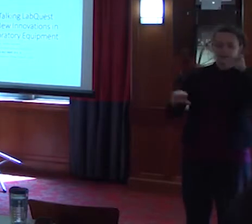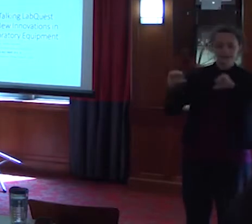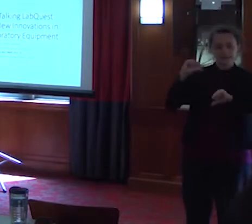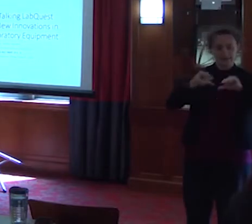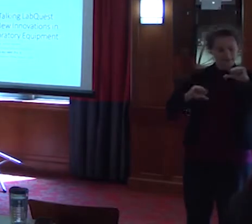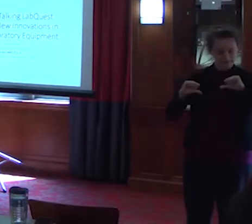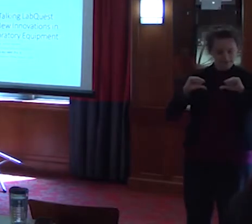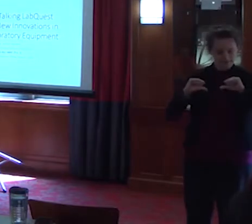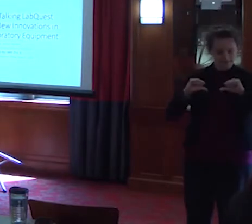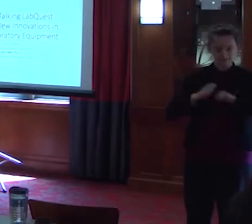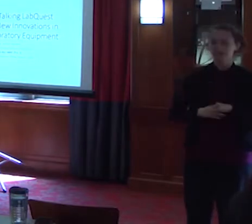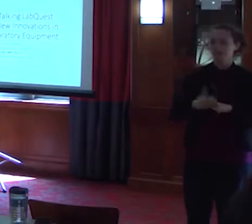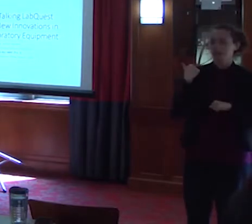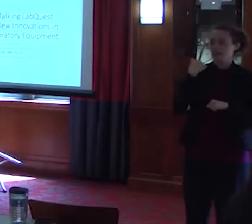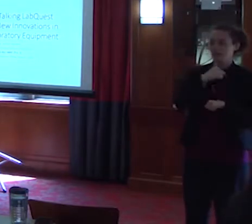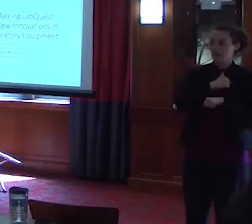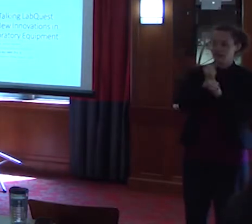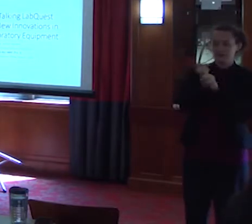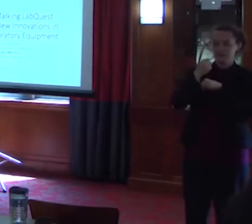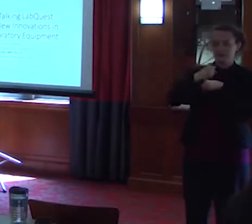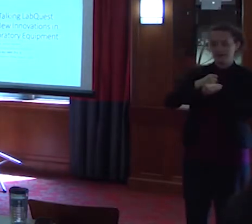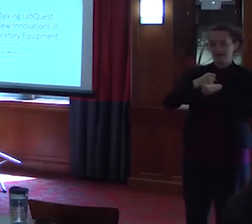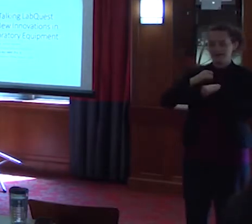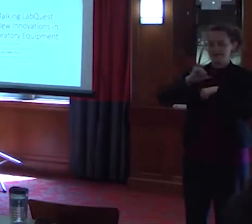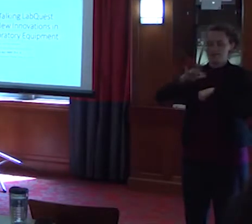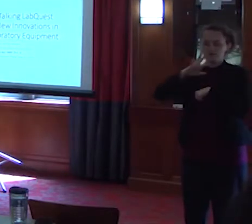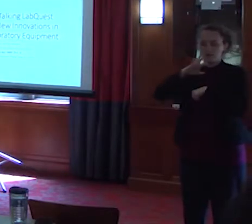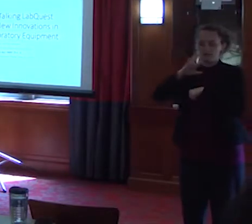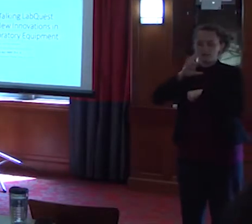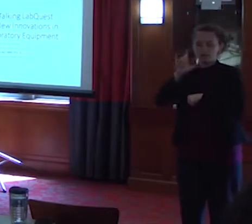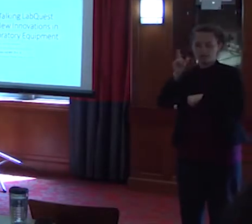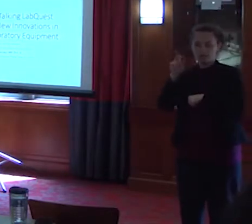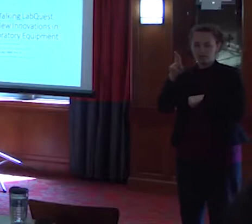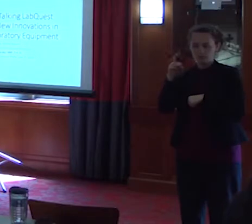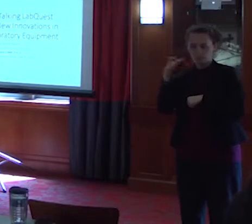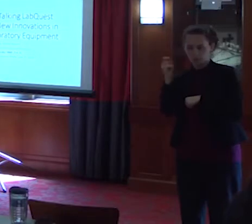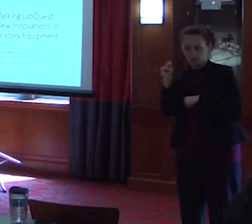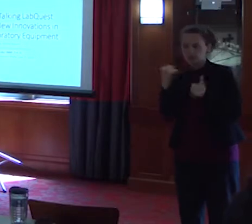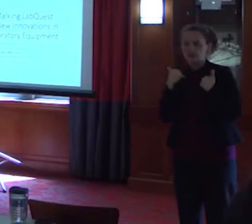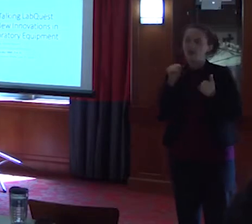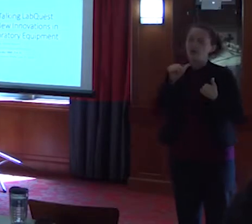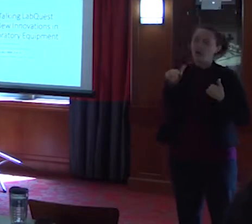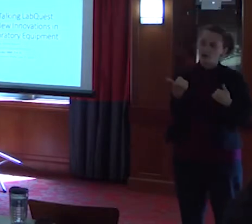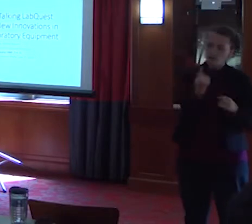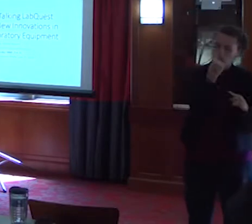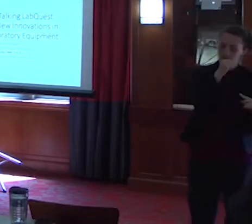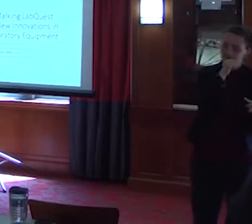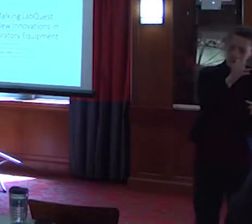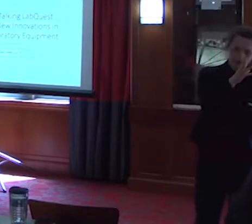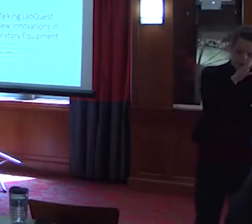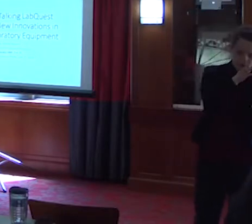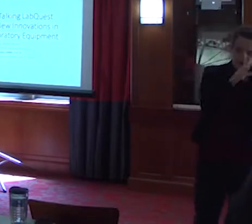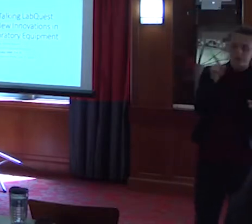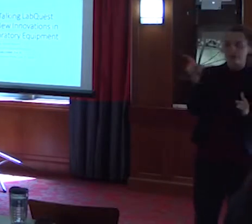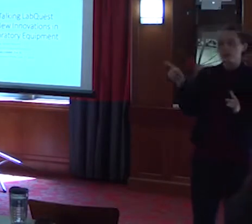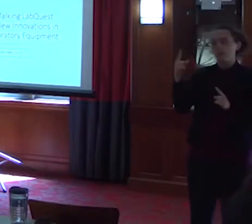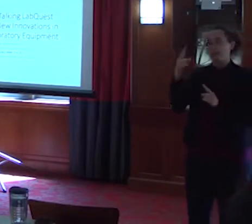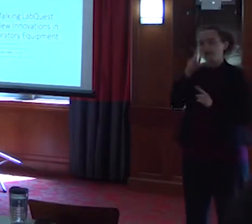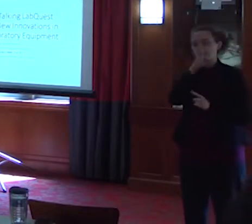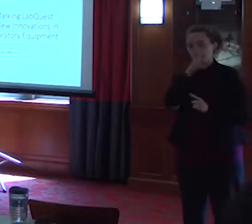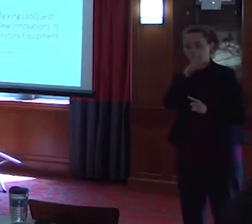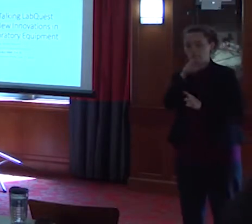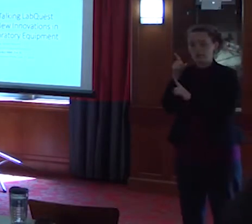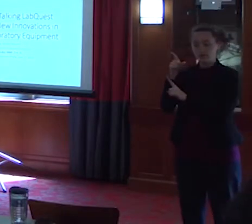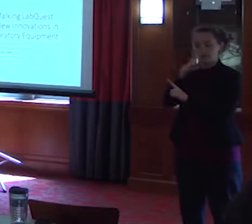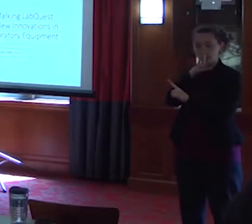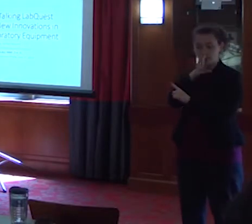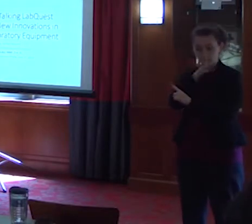who made a technology which they thought would help,